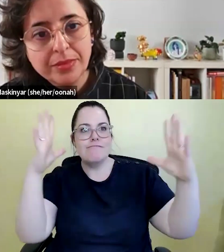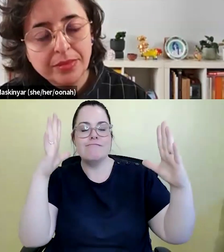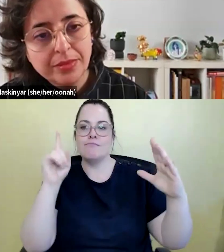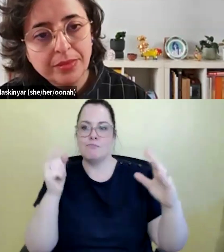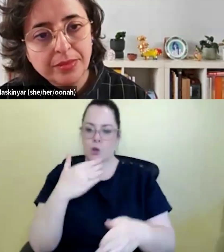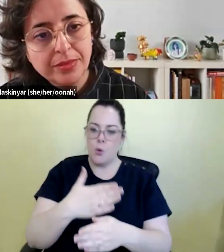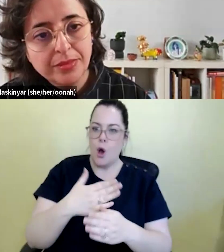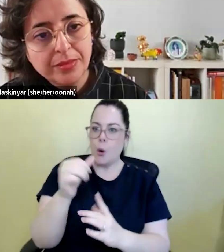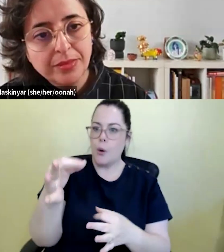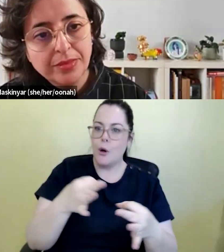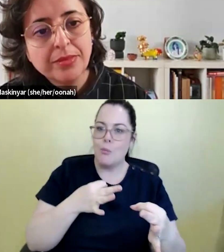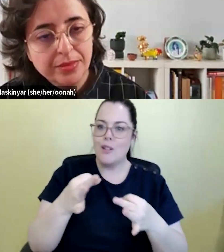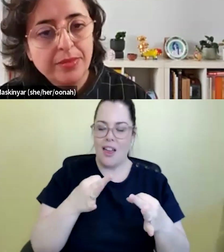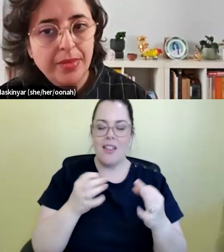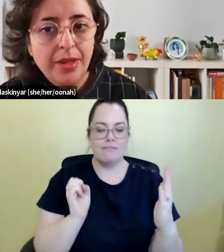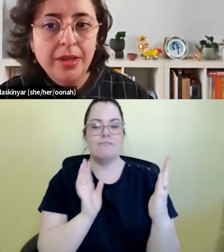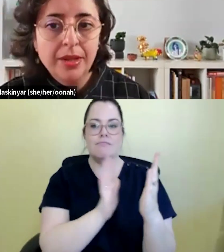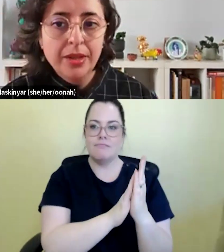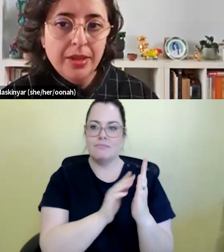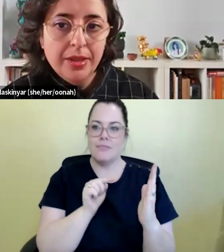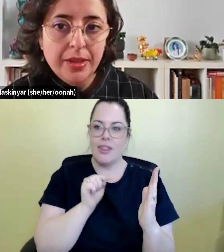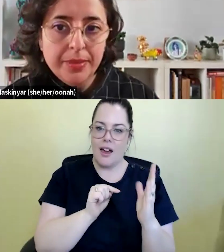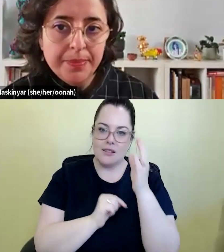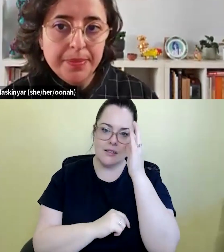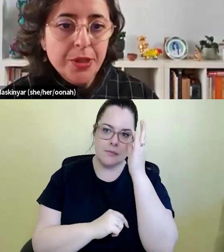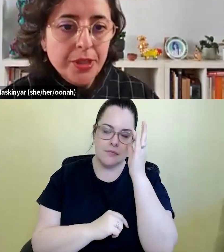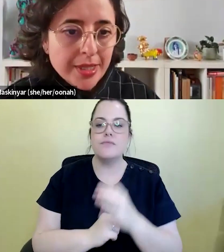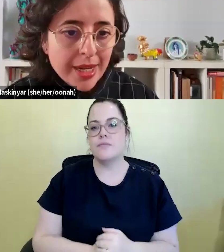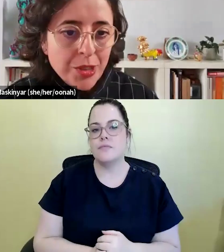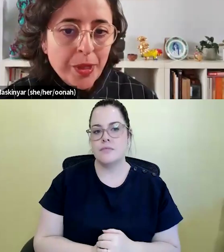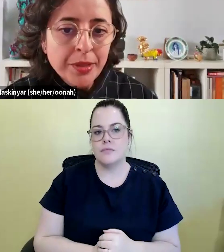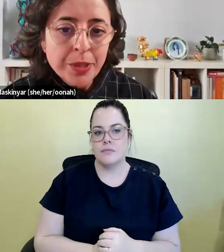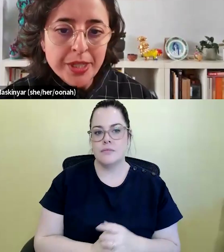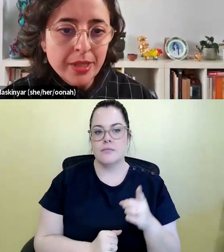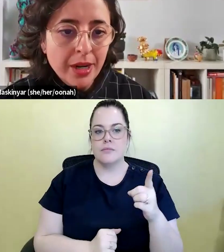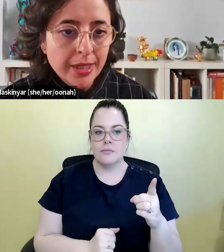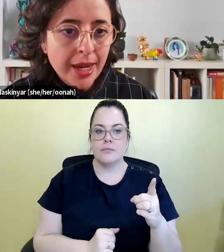what it is trying to do. In that context. >> So, this stage I, which is the current